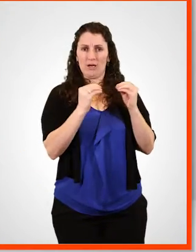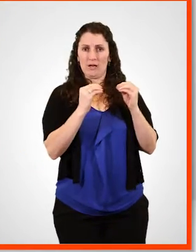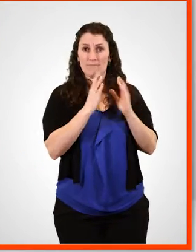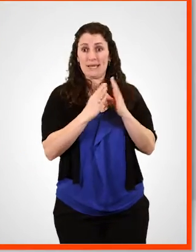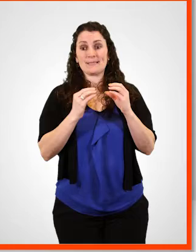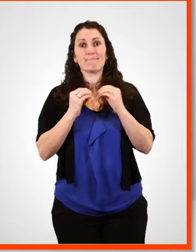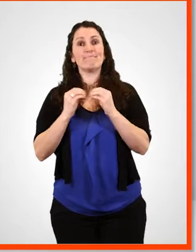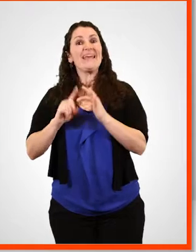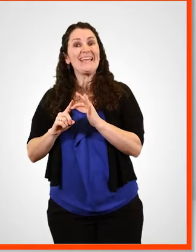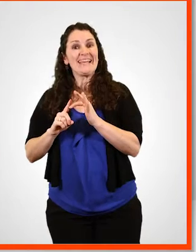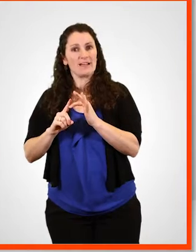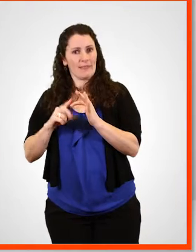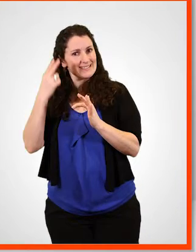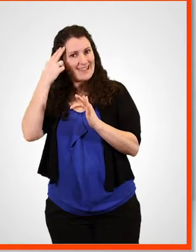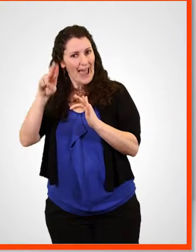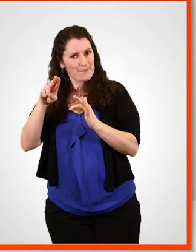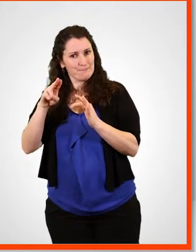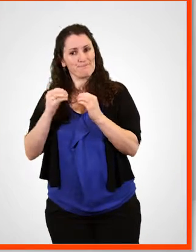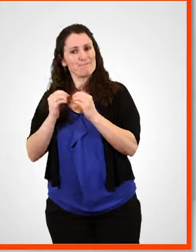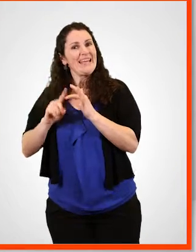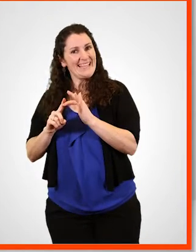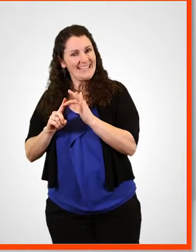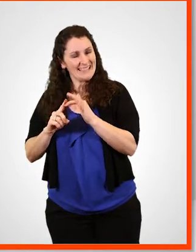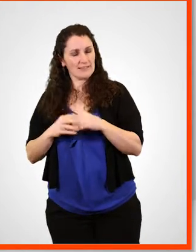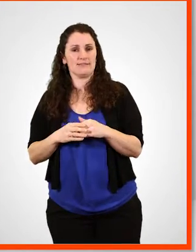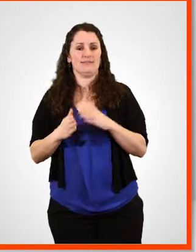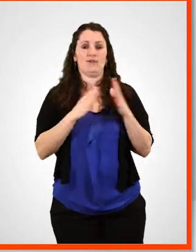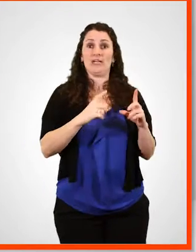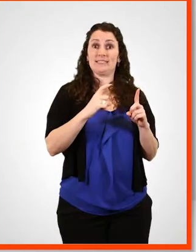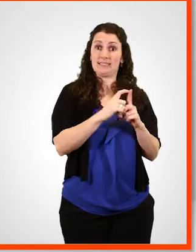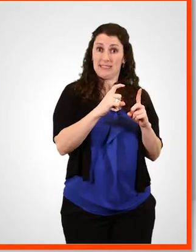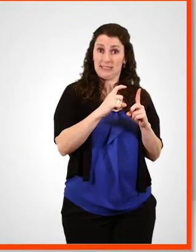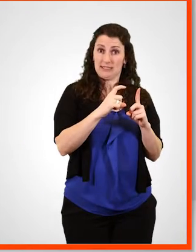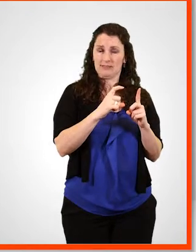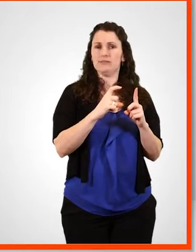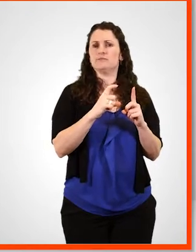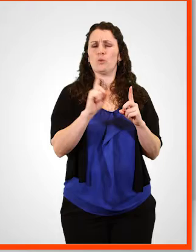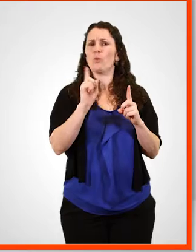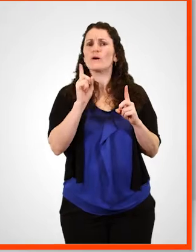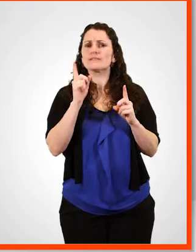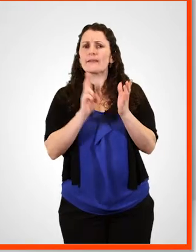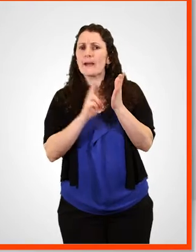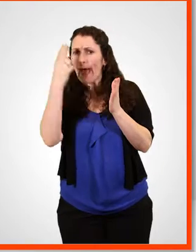there's the sound at the beginning of the letter name, "b-ee", or the "d" sound produced by the letter "d-ee", "d",